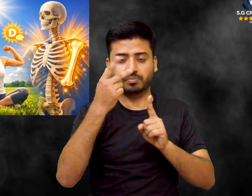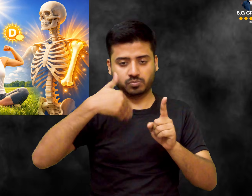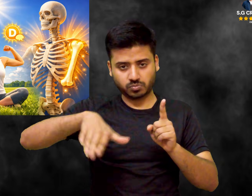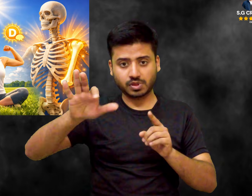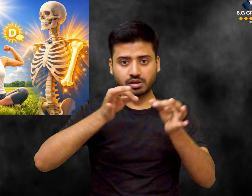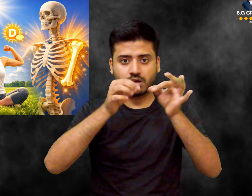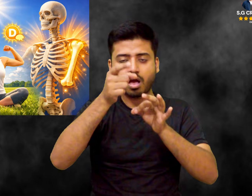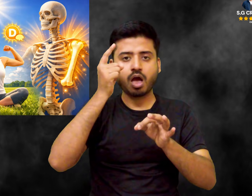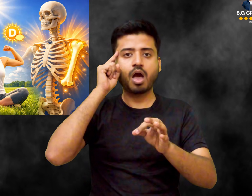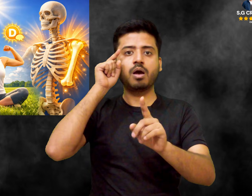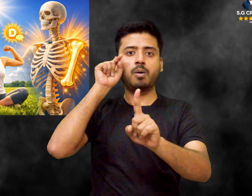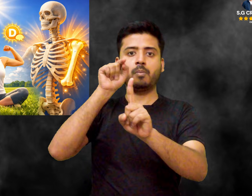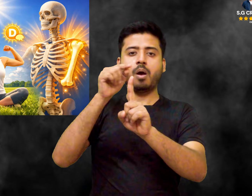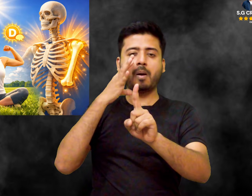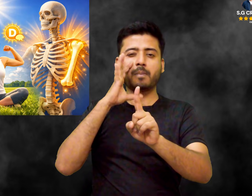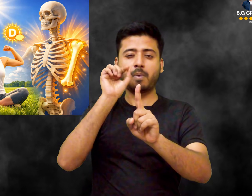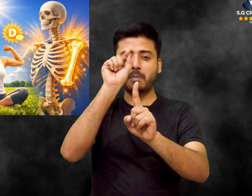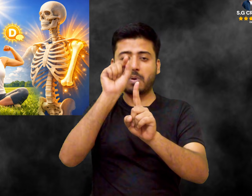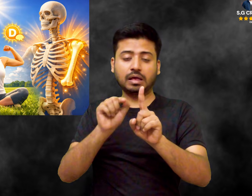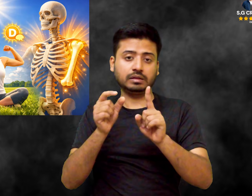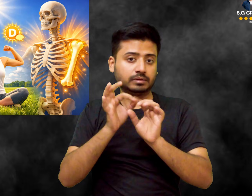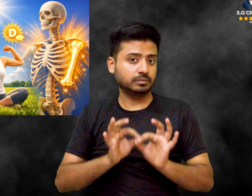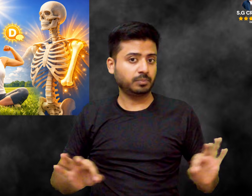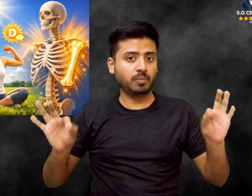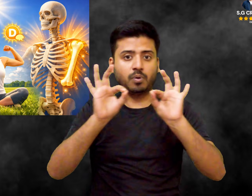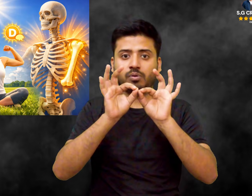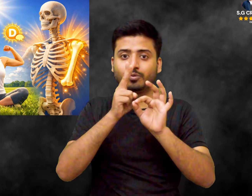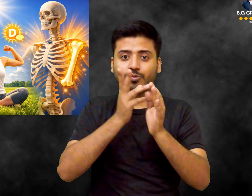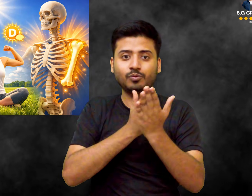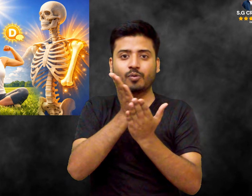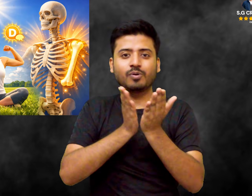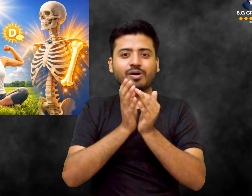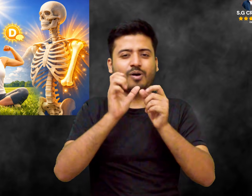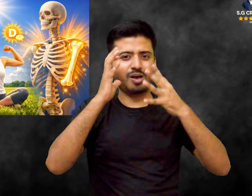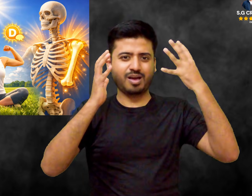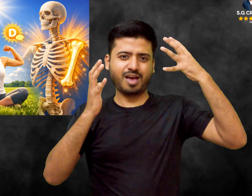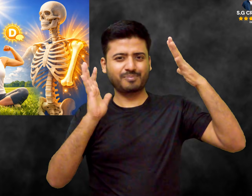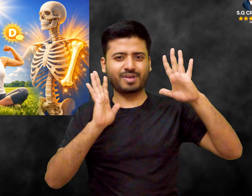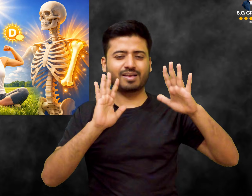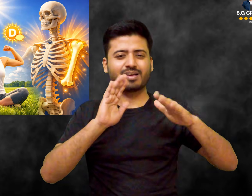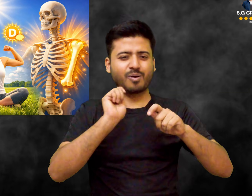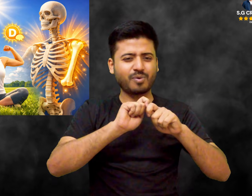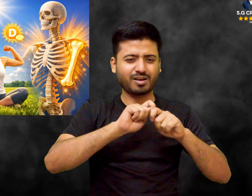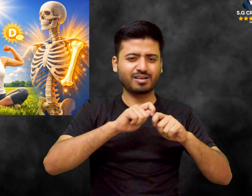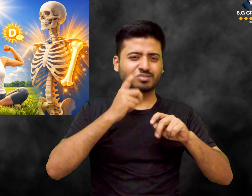Those with darker skin may need 30 to 60 minutes to achieve the same result. weakness and danger